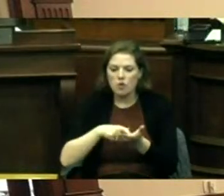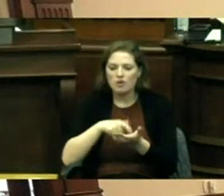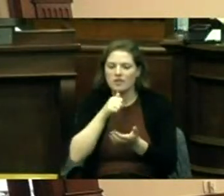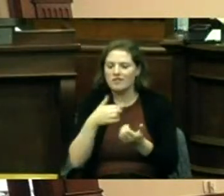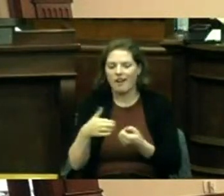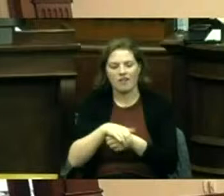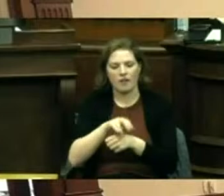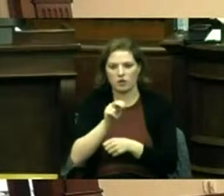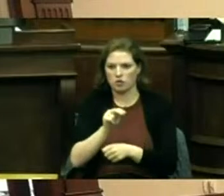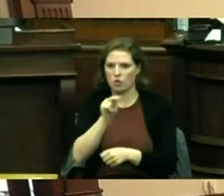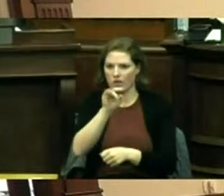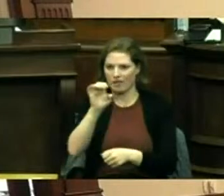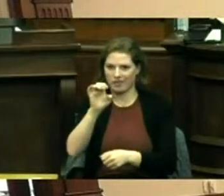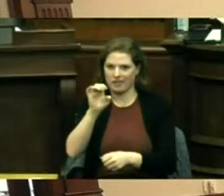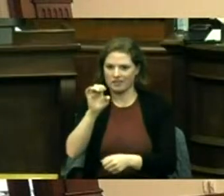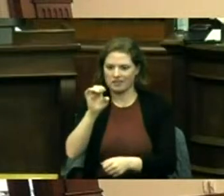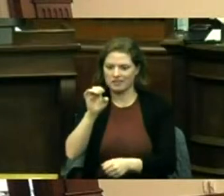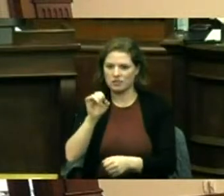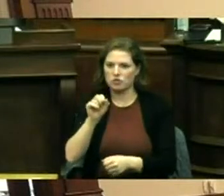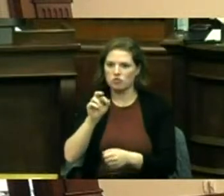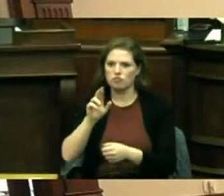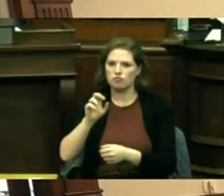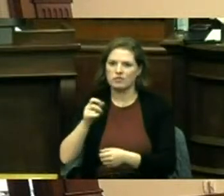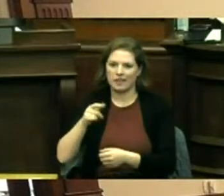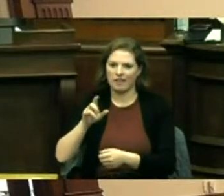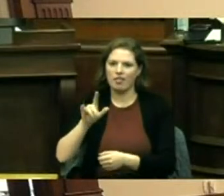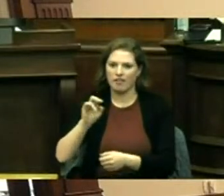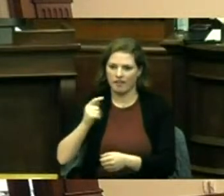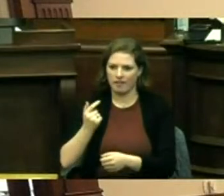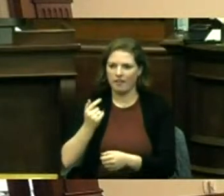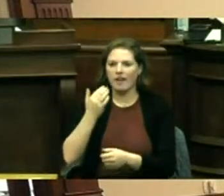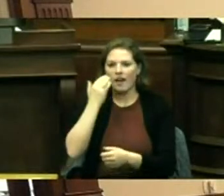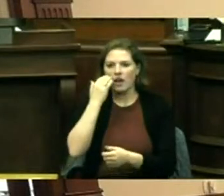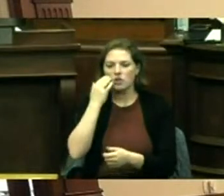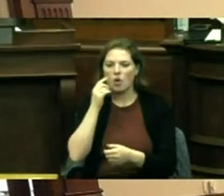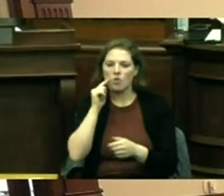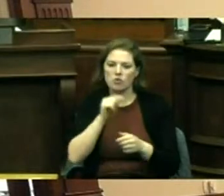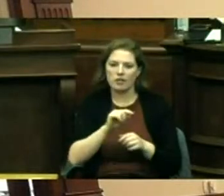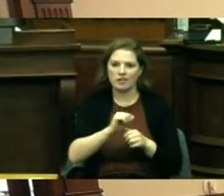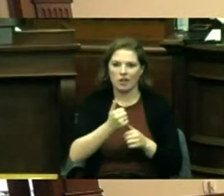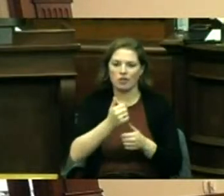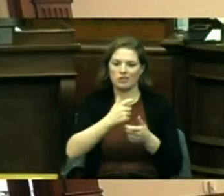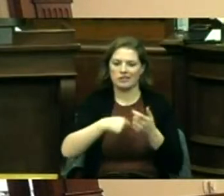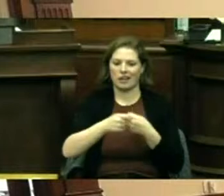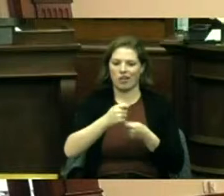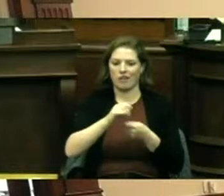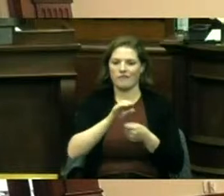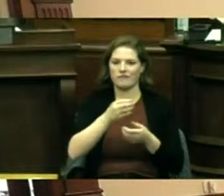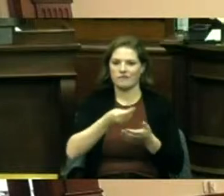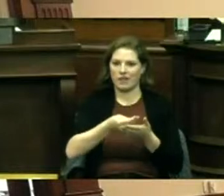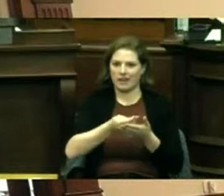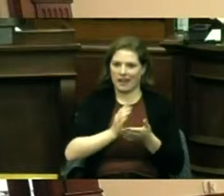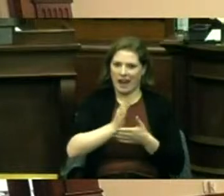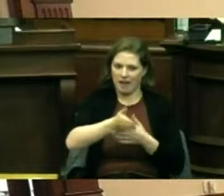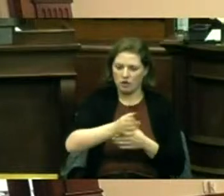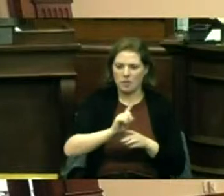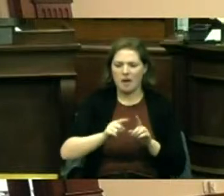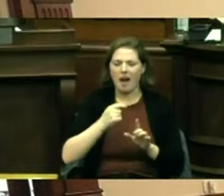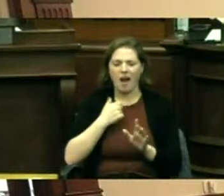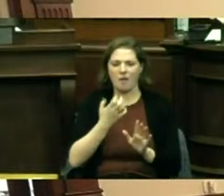do everywhere in the city, but it's my job to notice and mention that you are not covering the northeast this cycle. I understand we are